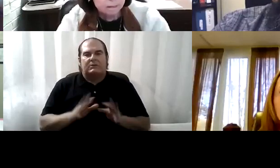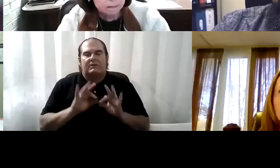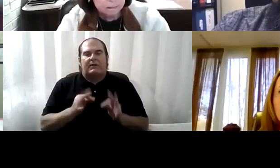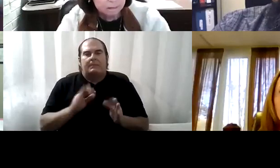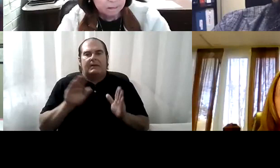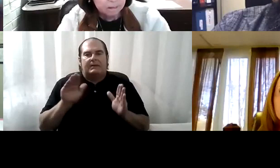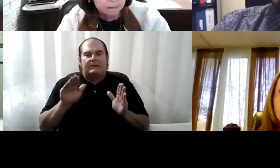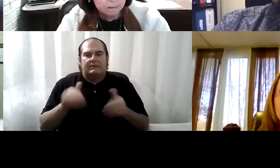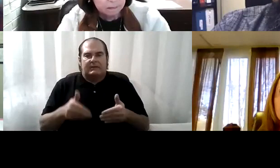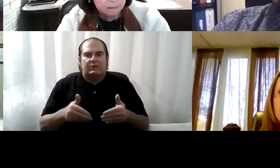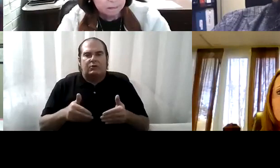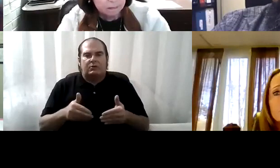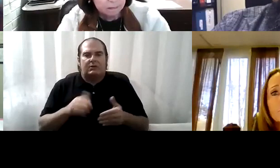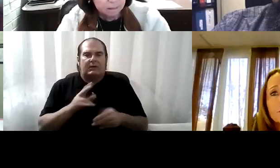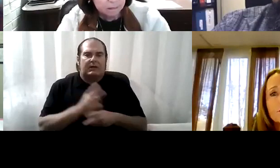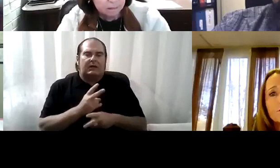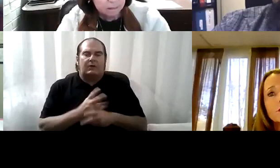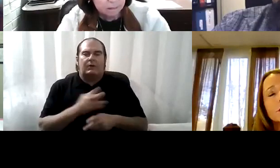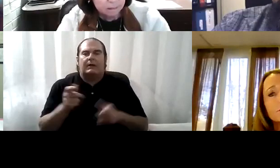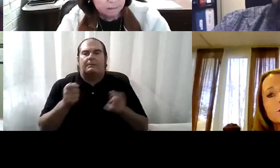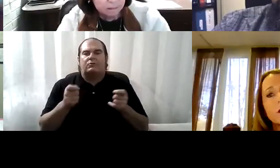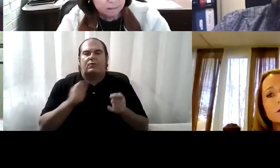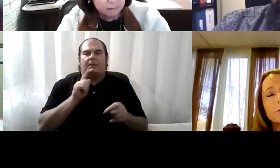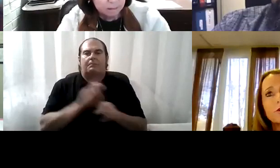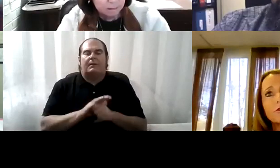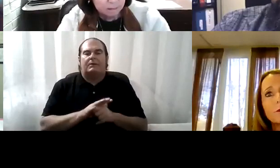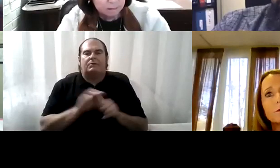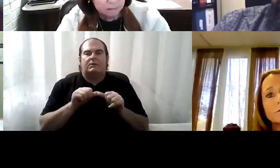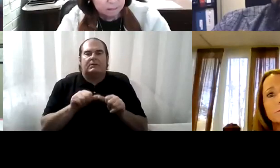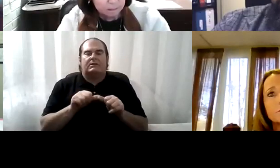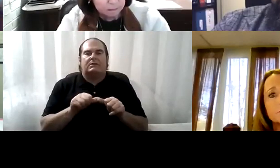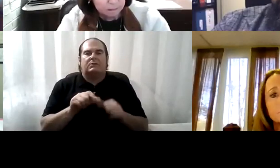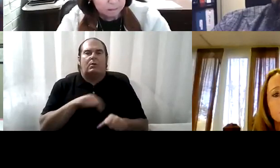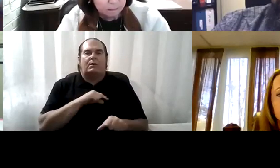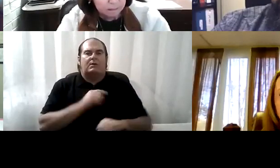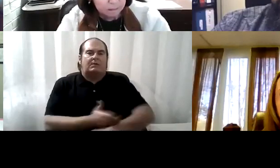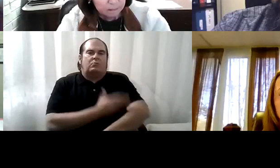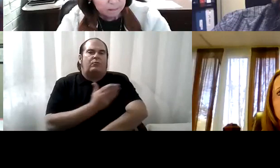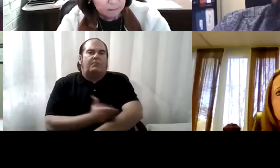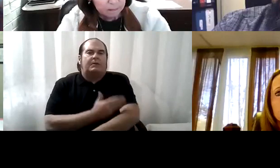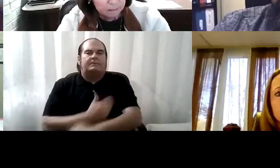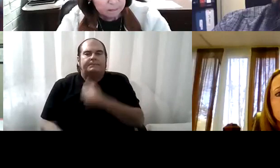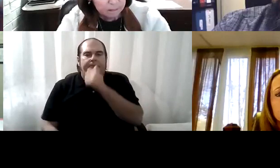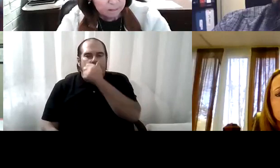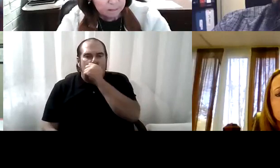And administratively commit to continuous quality improvement. Great.